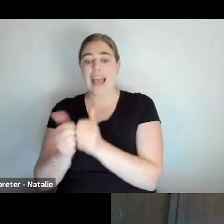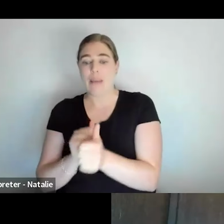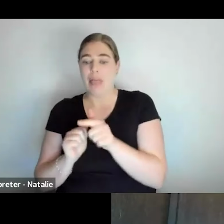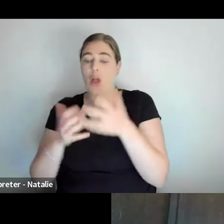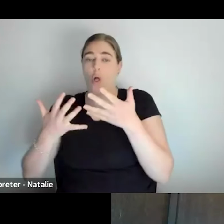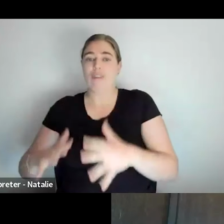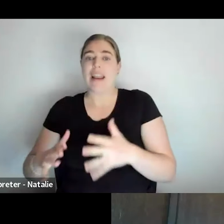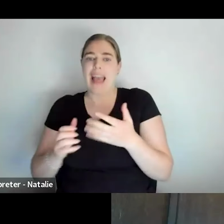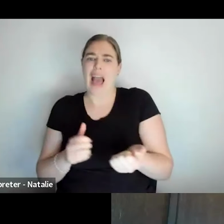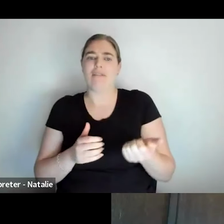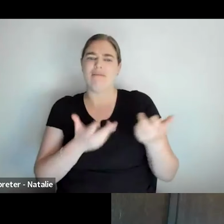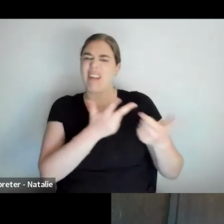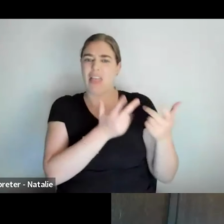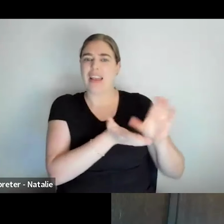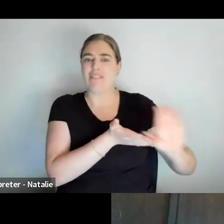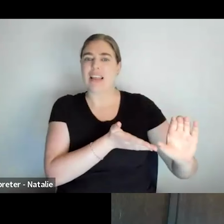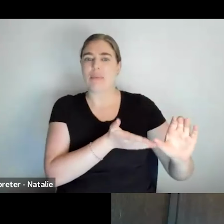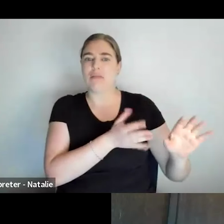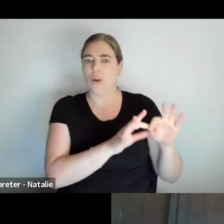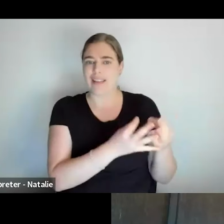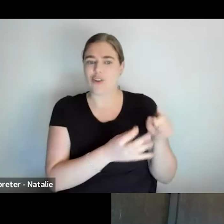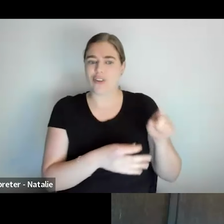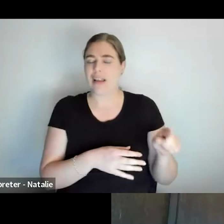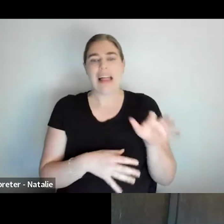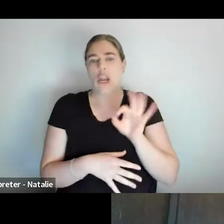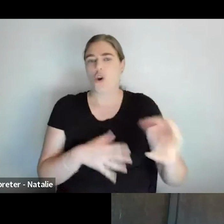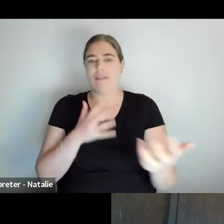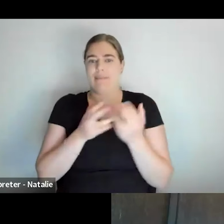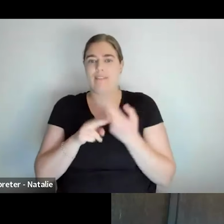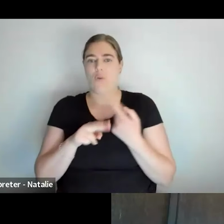other investment agencies and programs, are not a good fit for this fund. Although we do